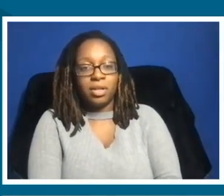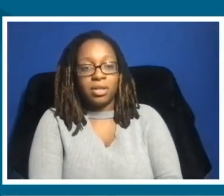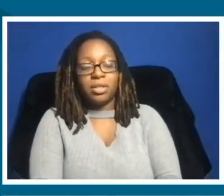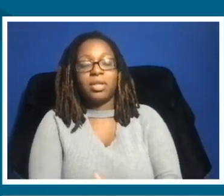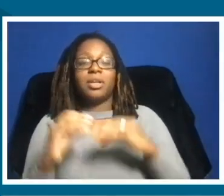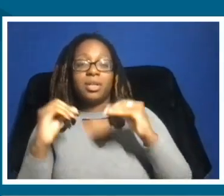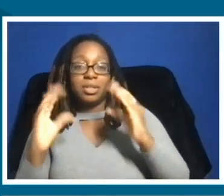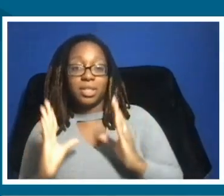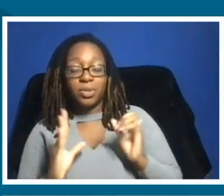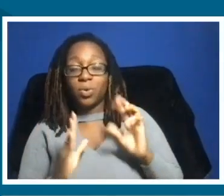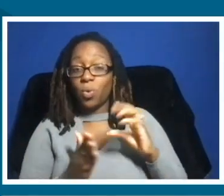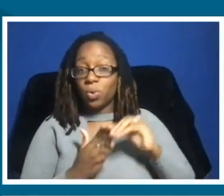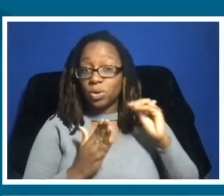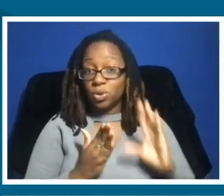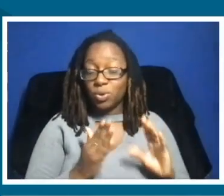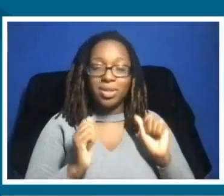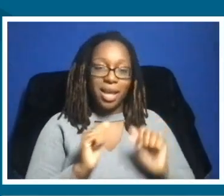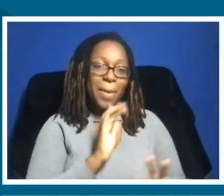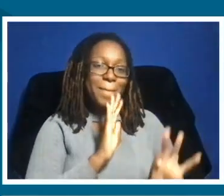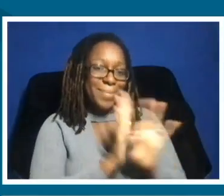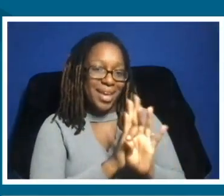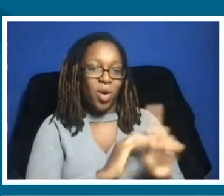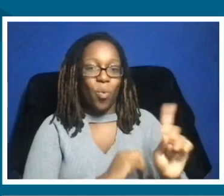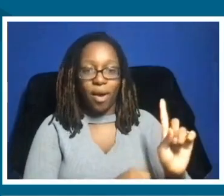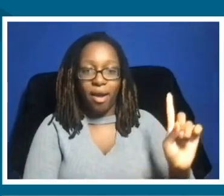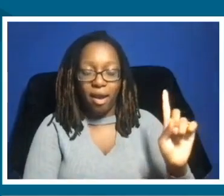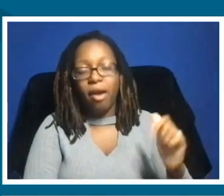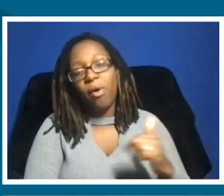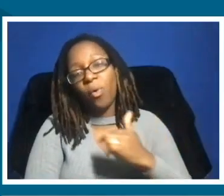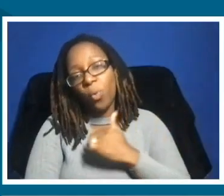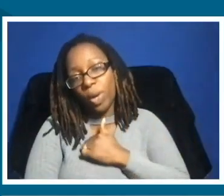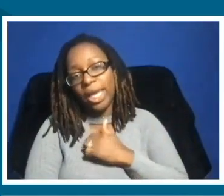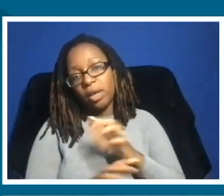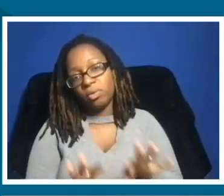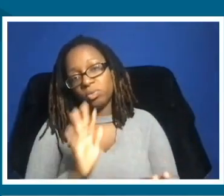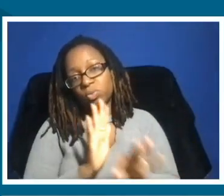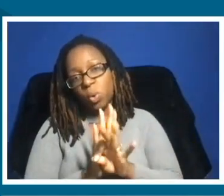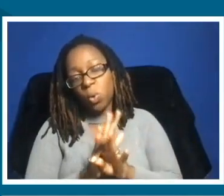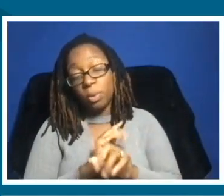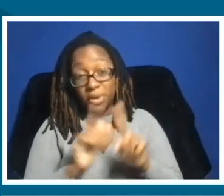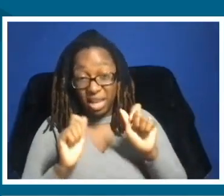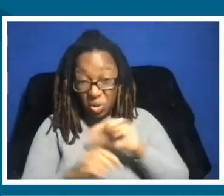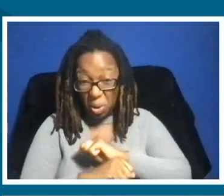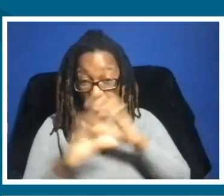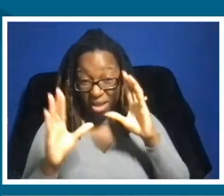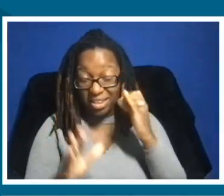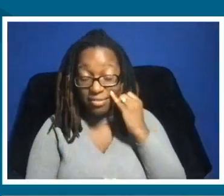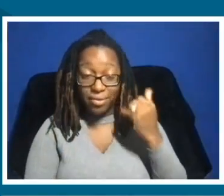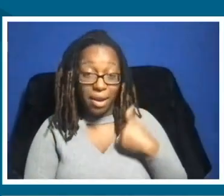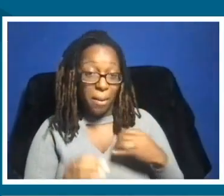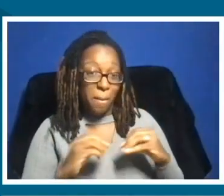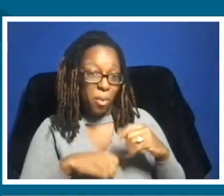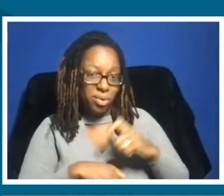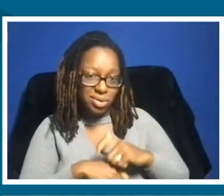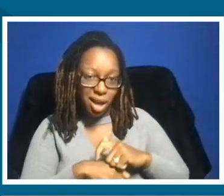could choose the activation site we chose in our case but you can imagine a scenario where you had more time you